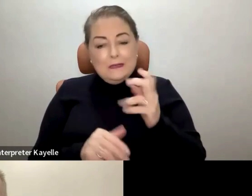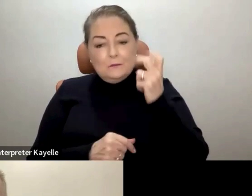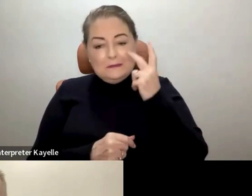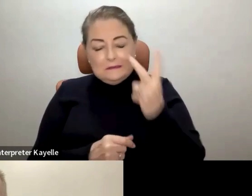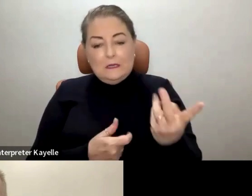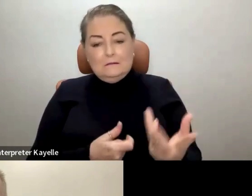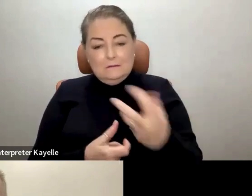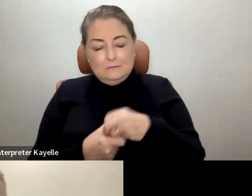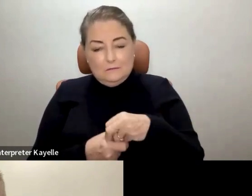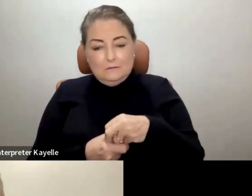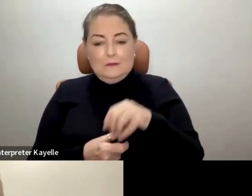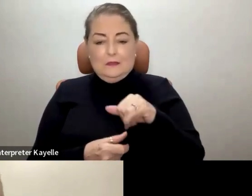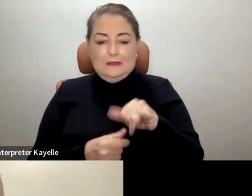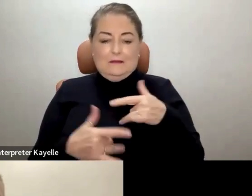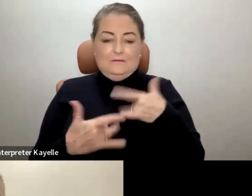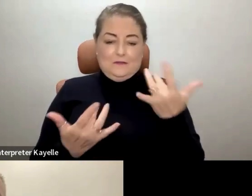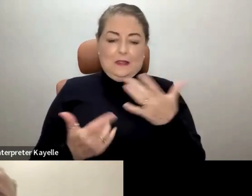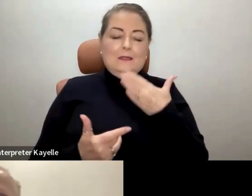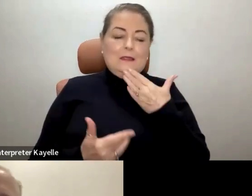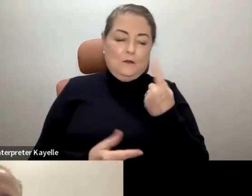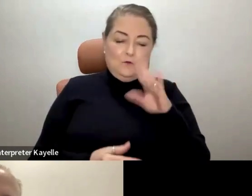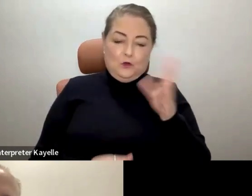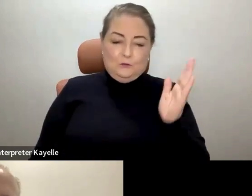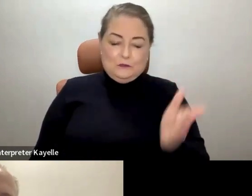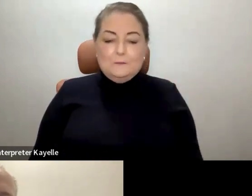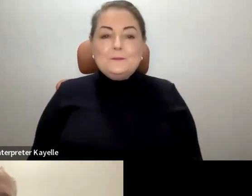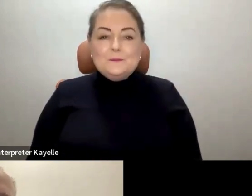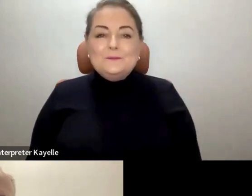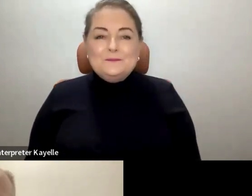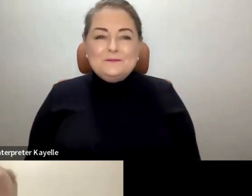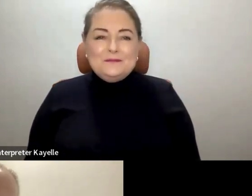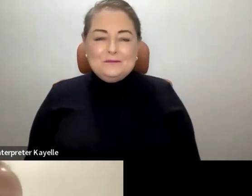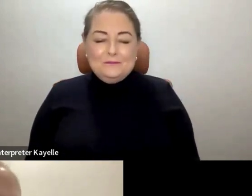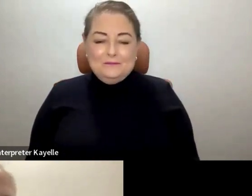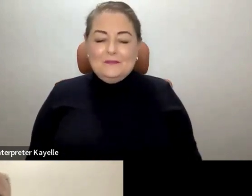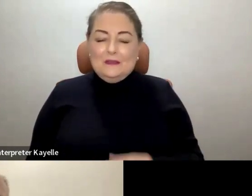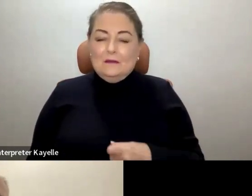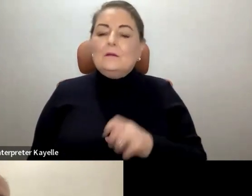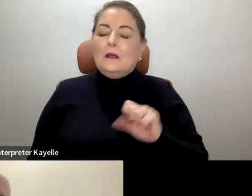this event. Thank you for your presentation. [Isaac Zablocki] Thank you, thank you and happy to be a part of, I try to make